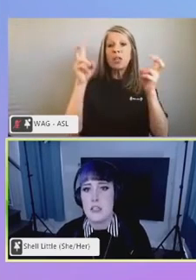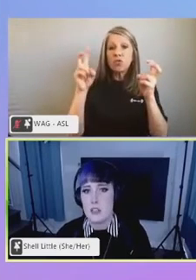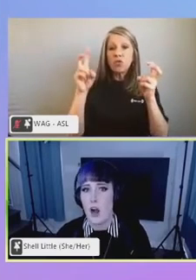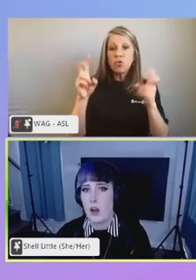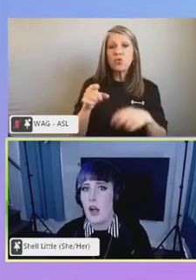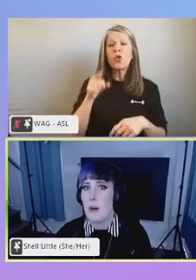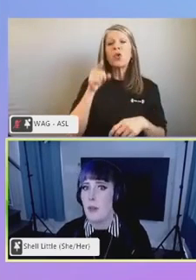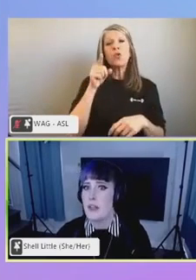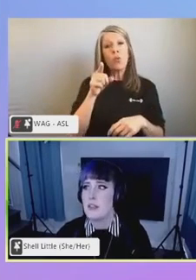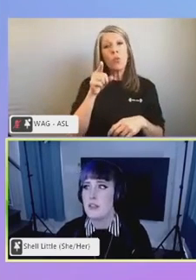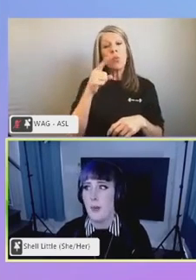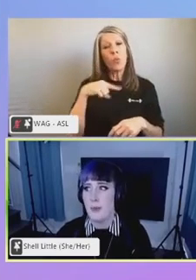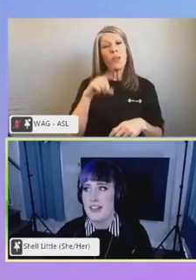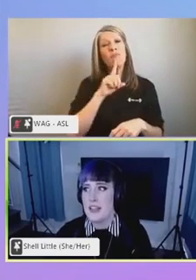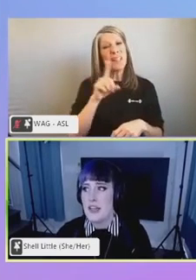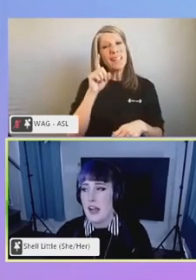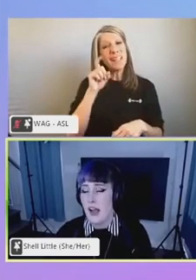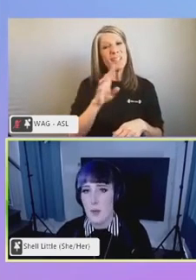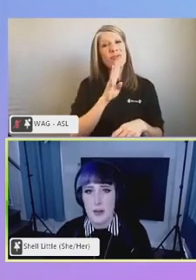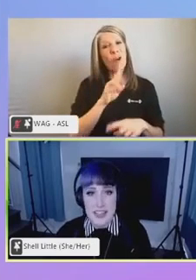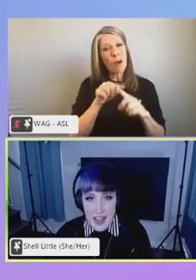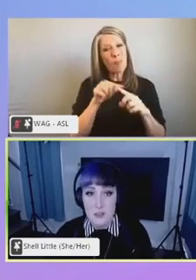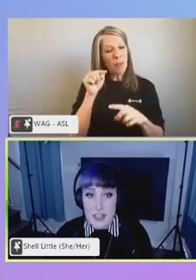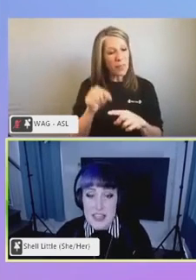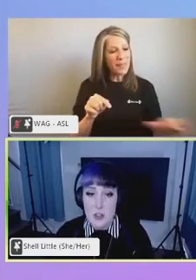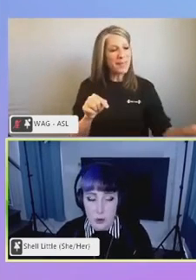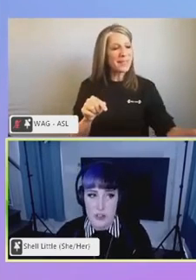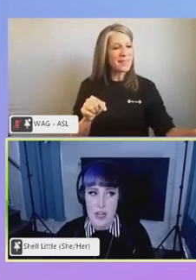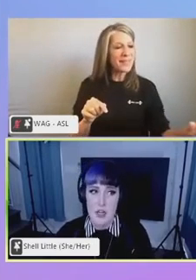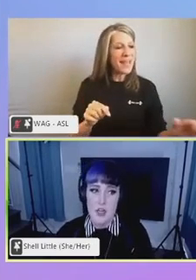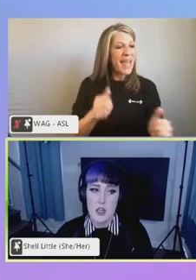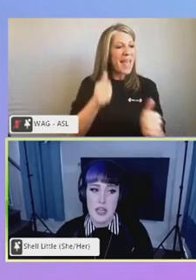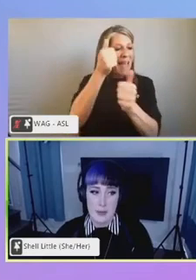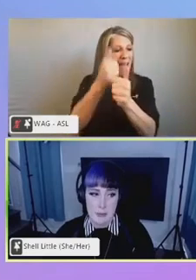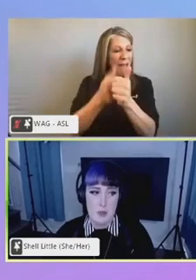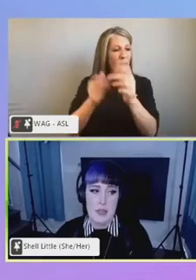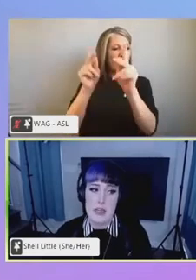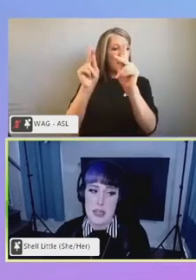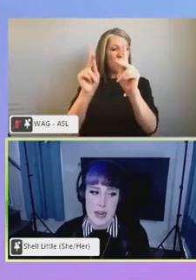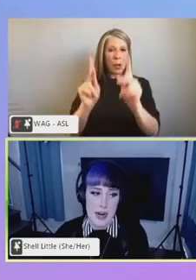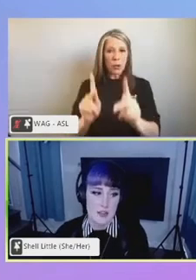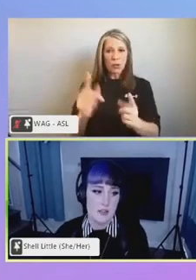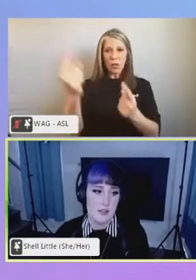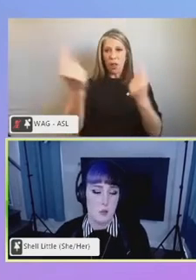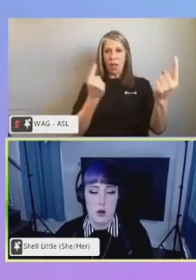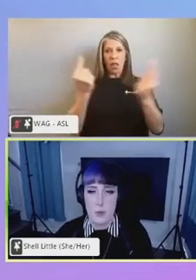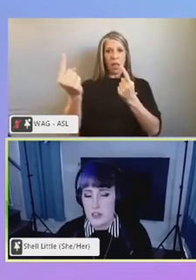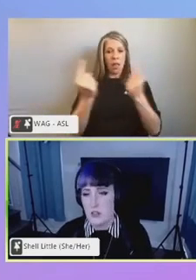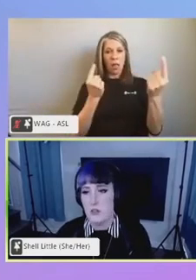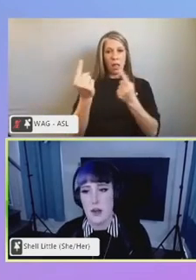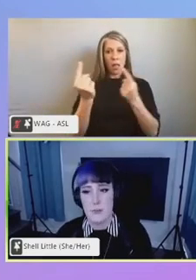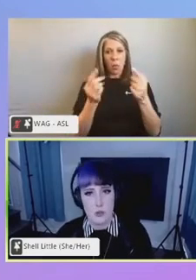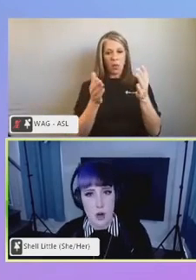one wanted to talk about that but it would wanted to talk about burnout, mental health, and work issues. And that is kind of where I realized I was like, oh, we probably need